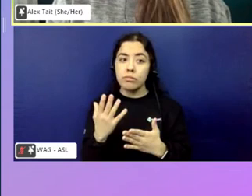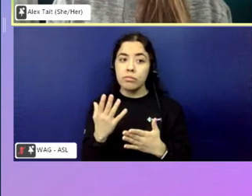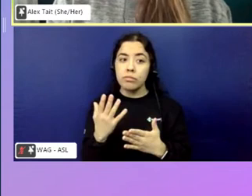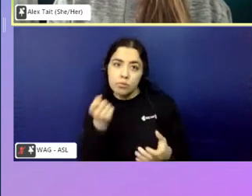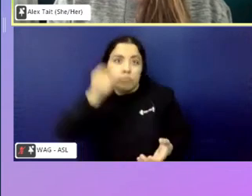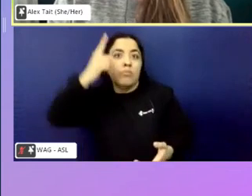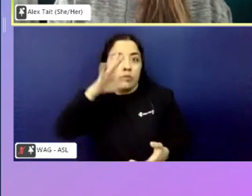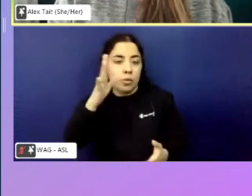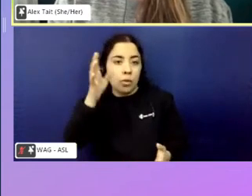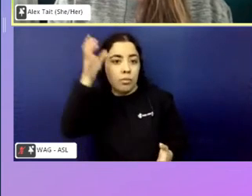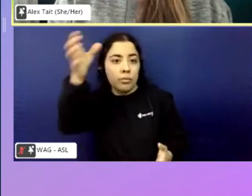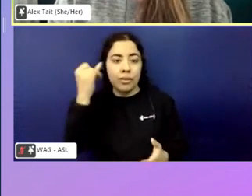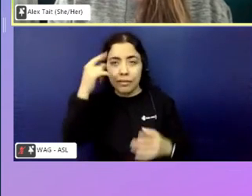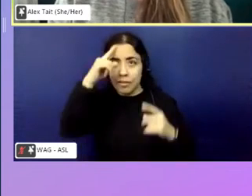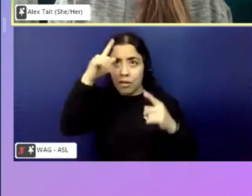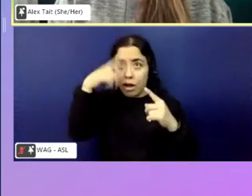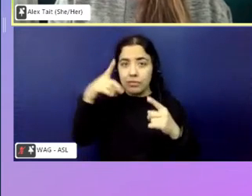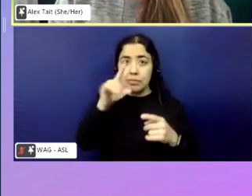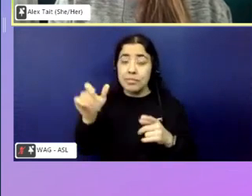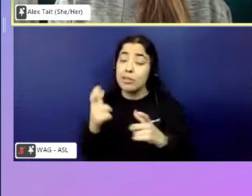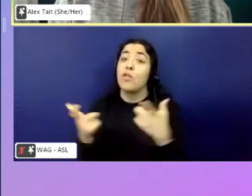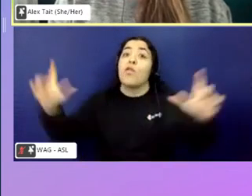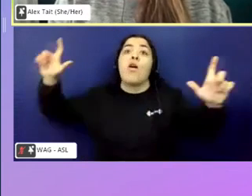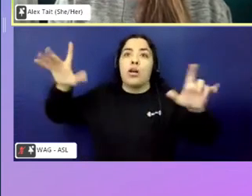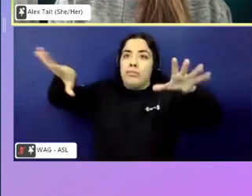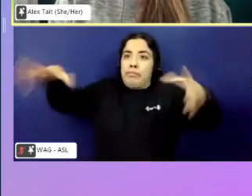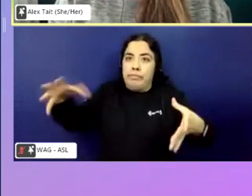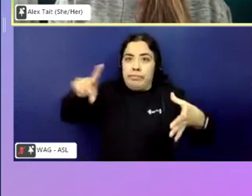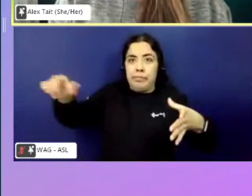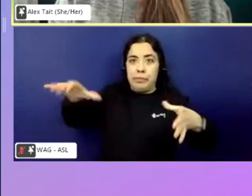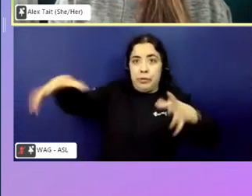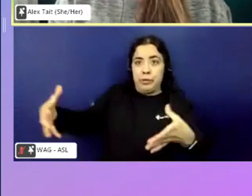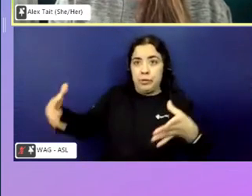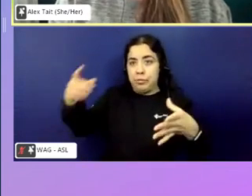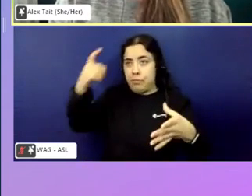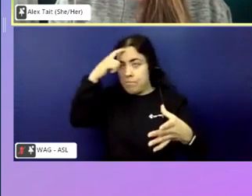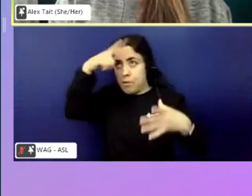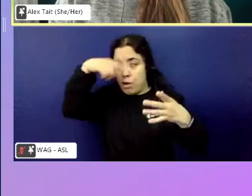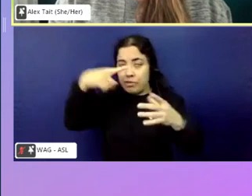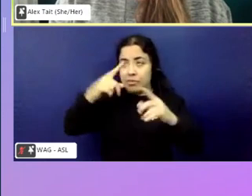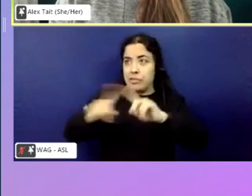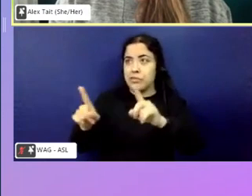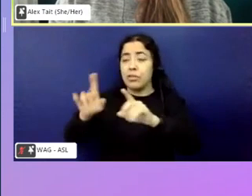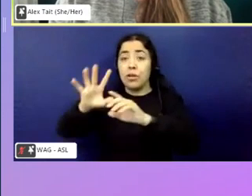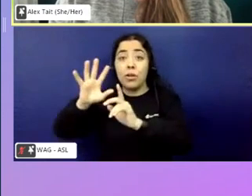indicate indicate. Label icons, don't assume everyone gets your cute ideas, cognitive disabilities are the